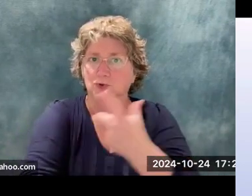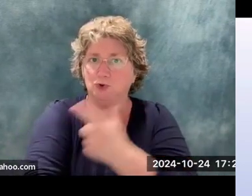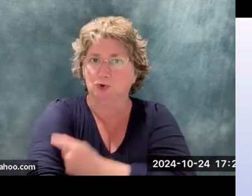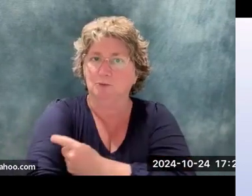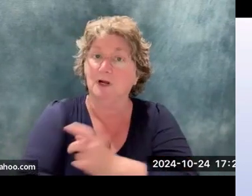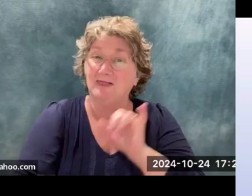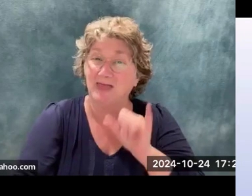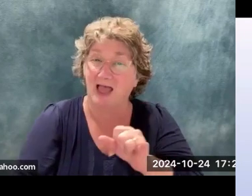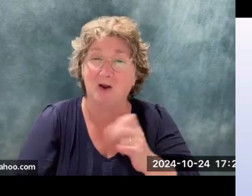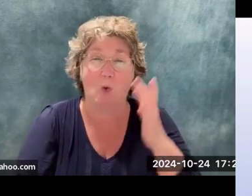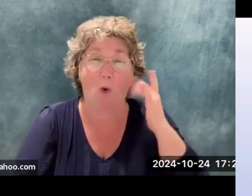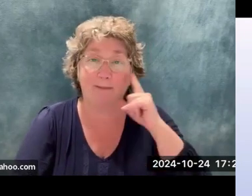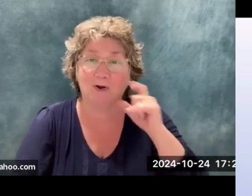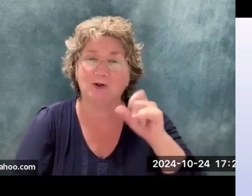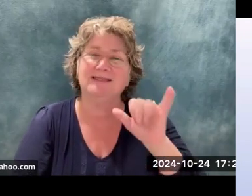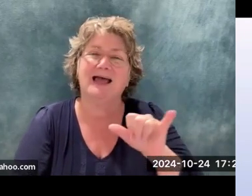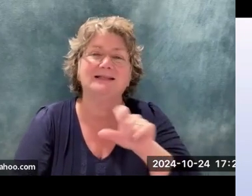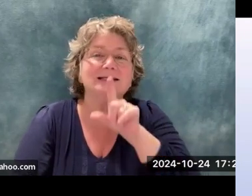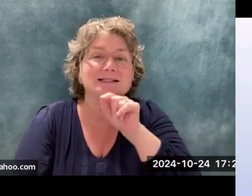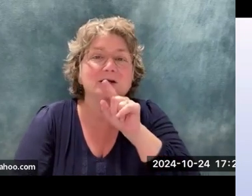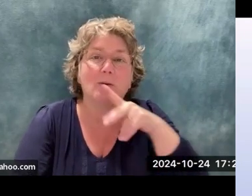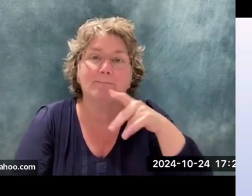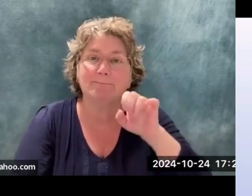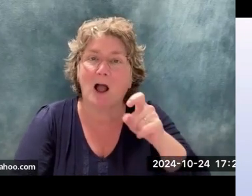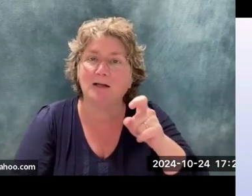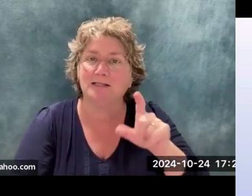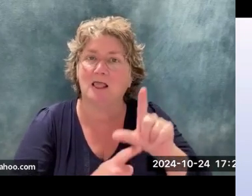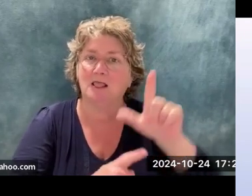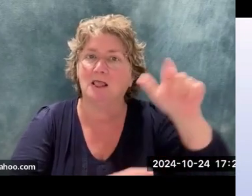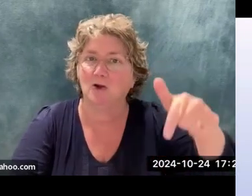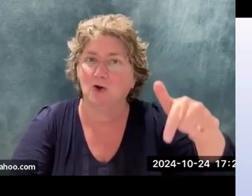immunosuppressed, we want to give you a shingles vaccine. The shingles is a nasty disease.